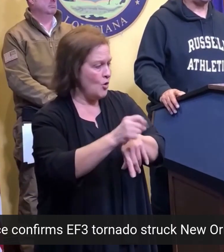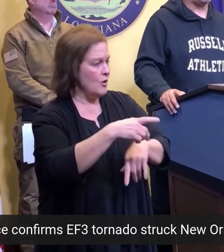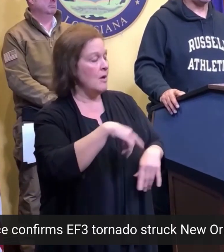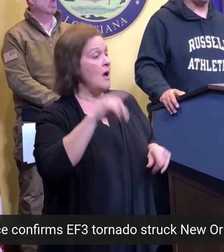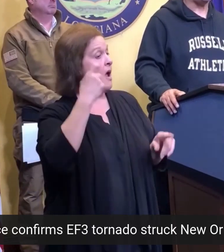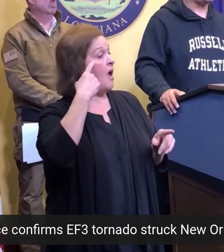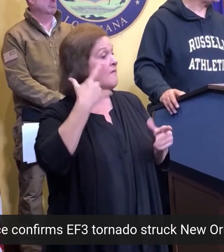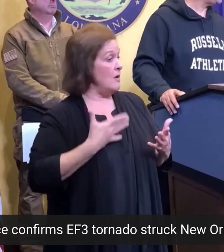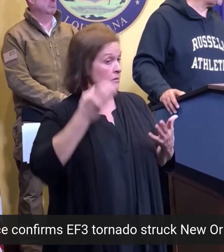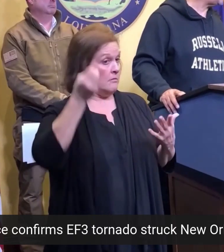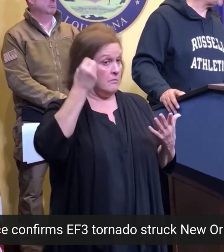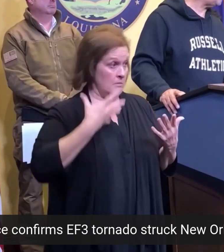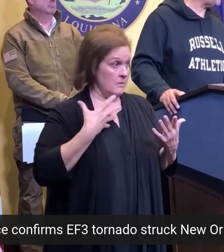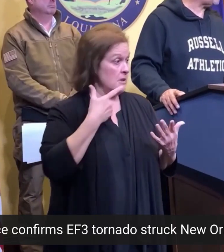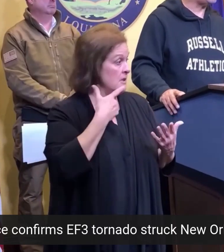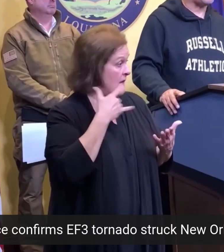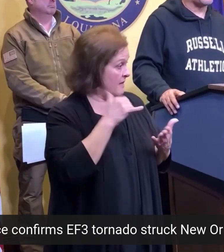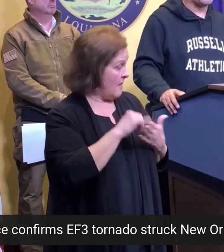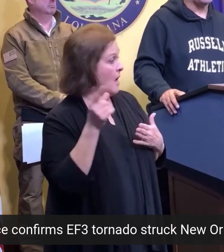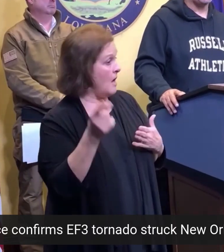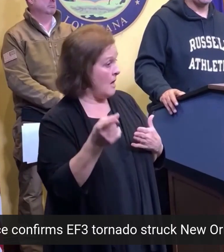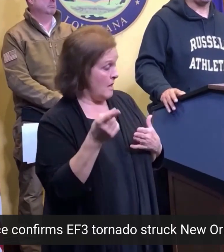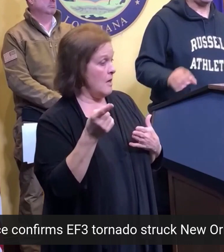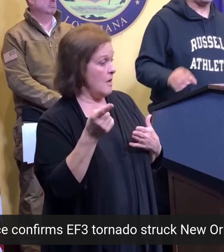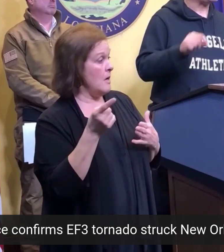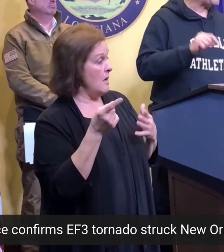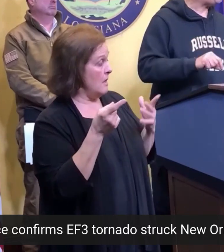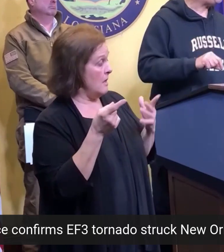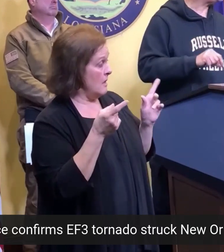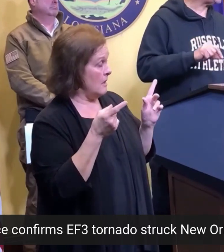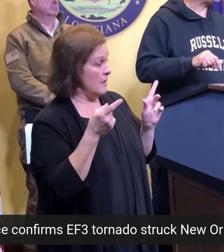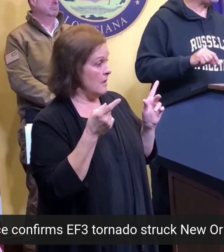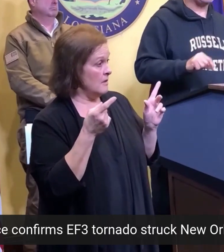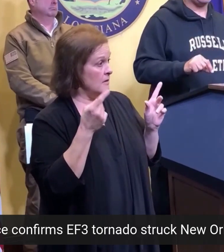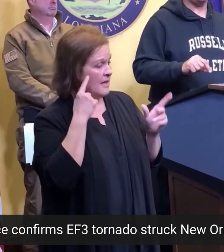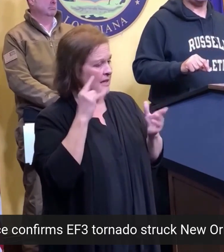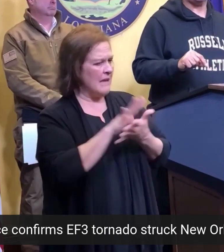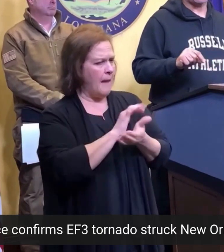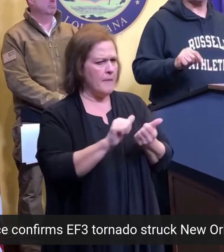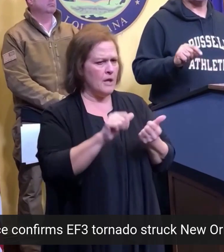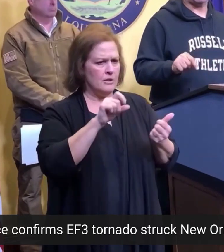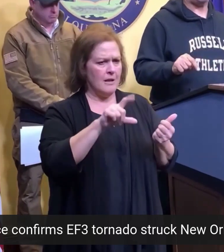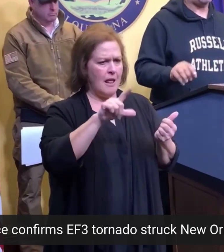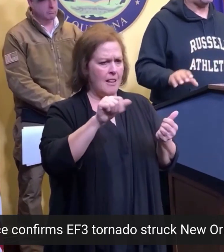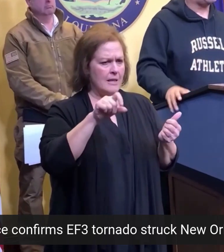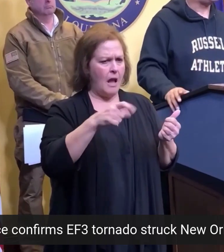information he's been in communication with the mayor and i i think it's damage.la.gov for